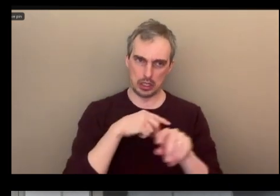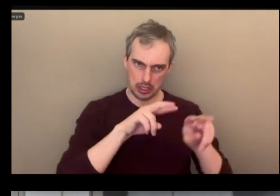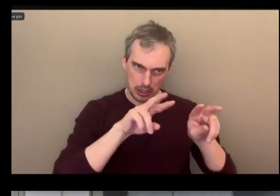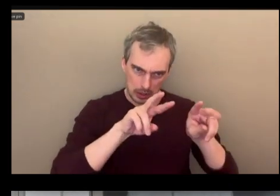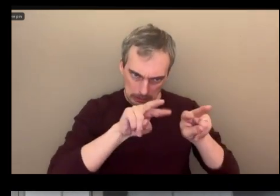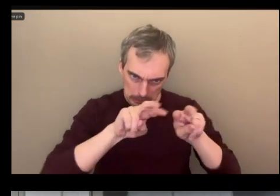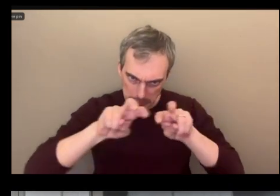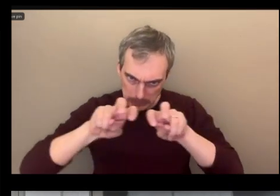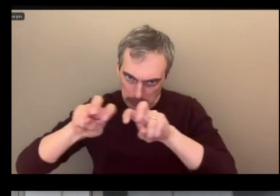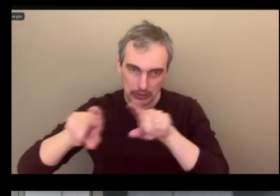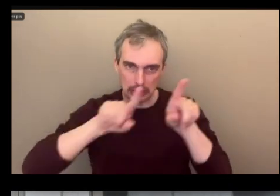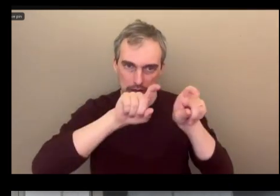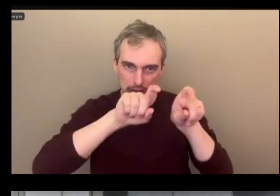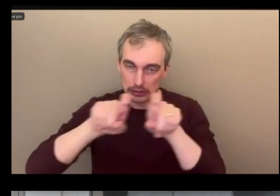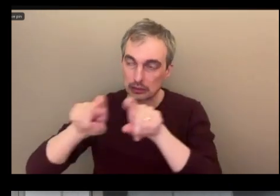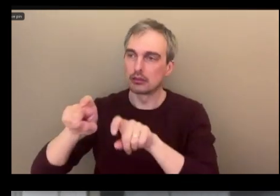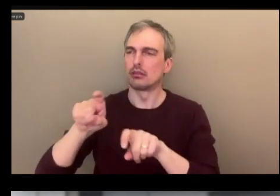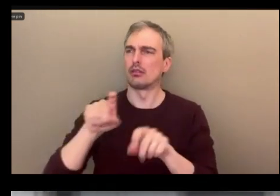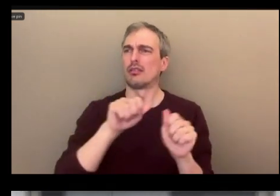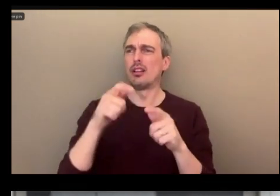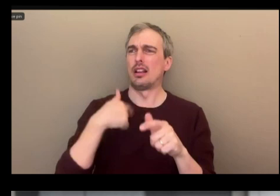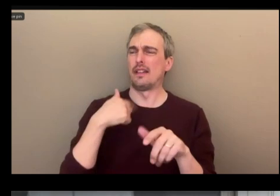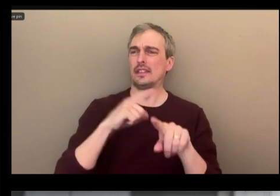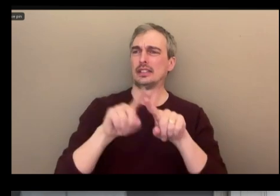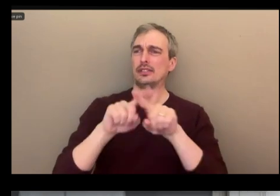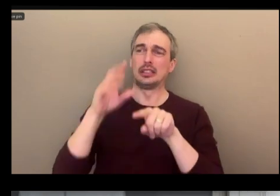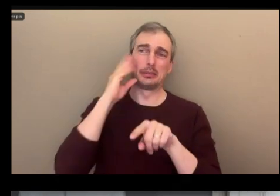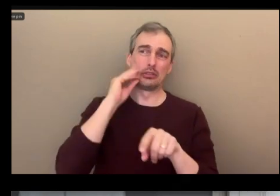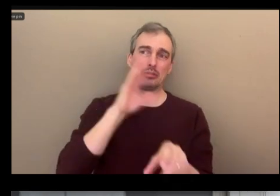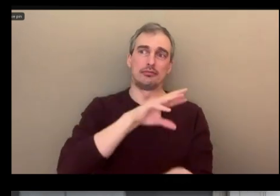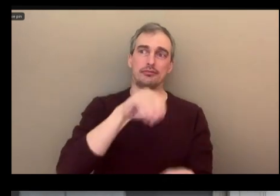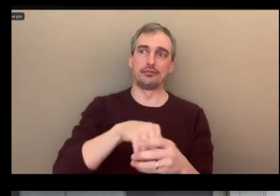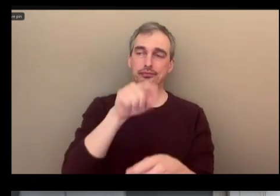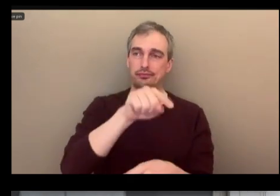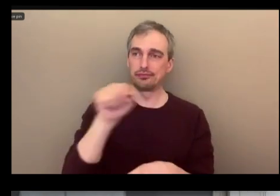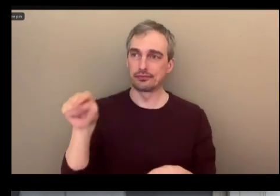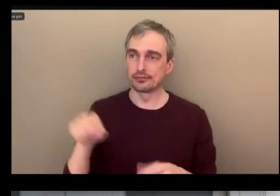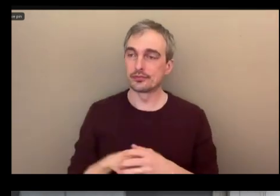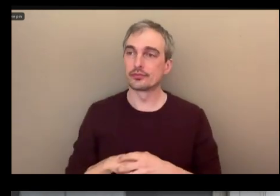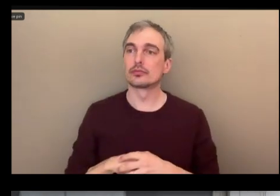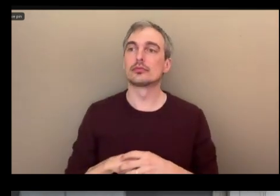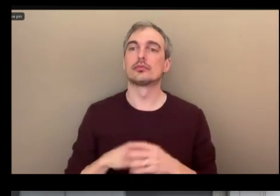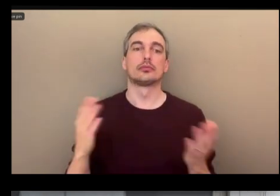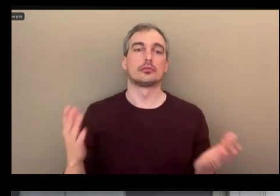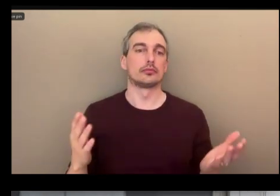Our digital platforms. So Verizon, for example, we're talking about our program. And this is really important.